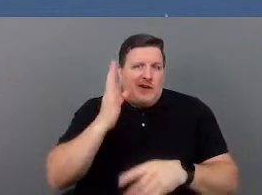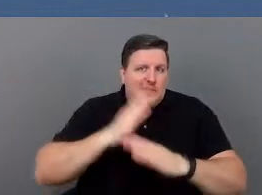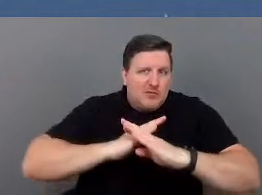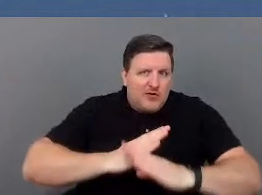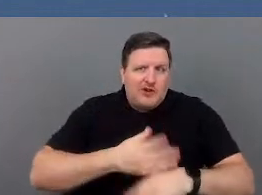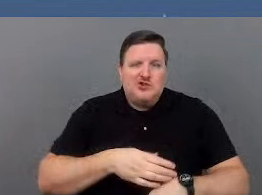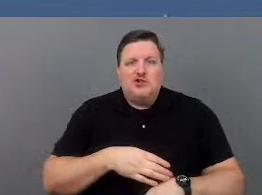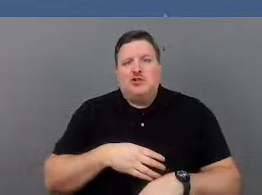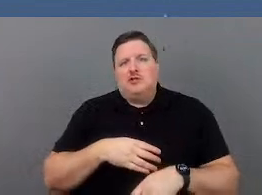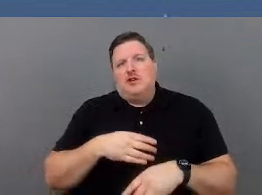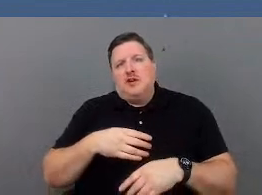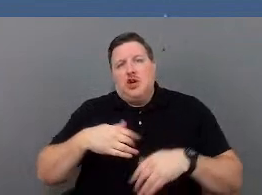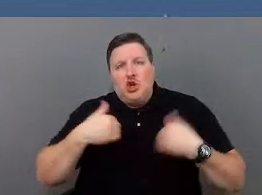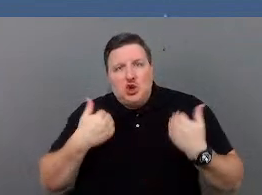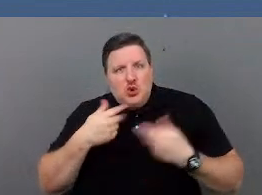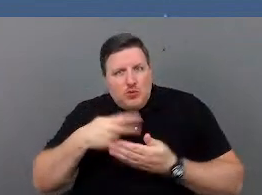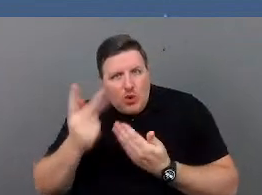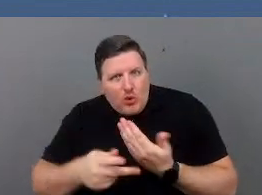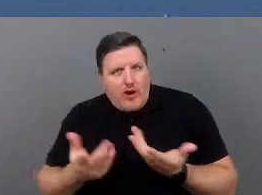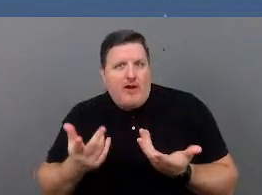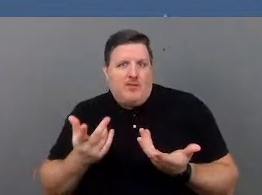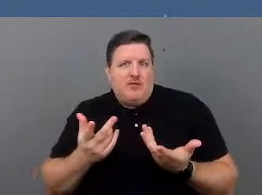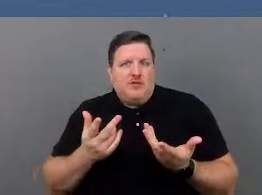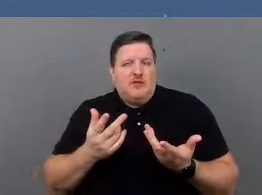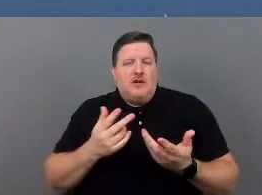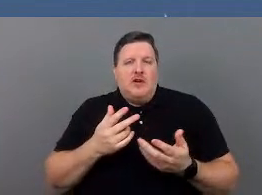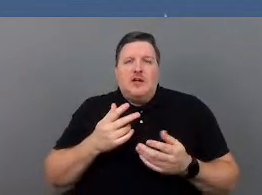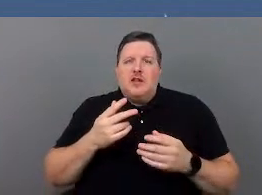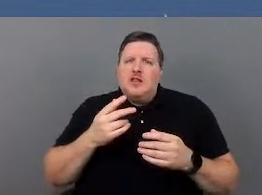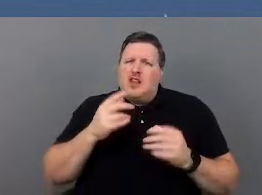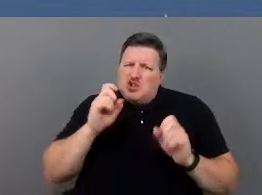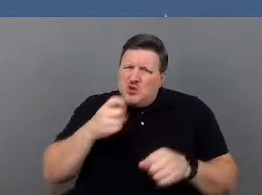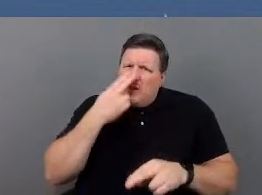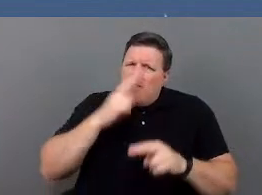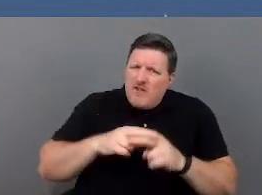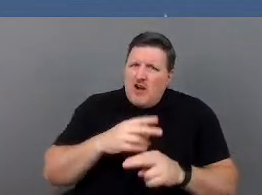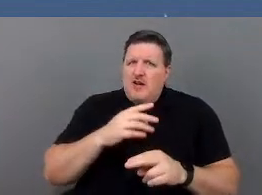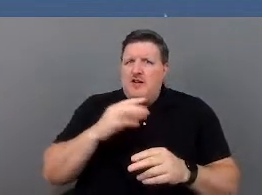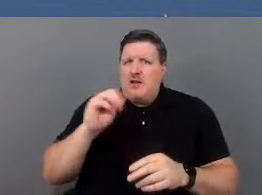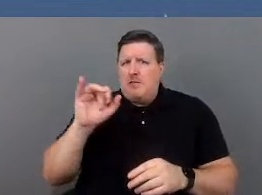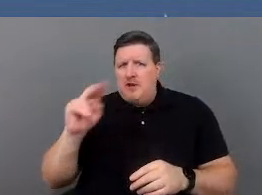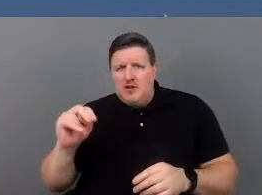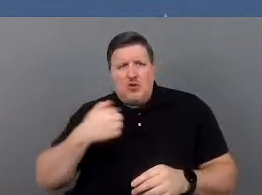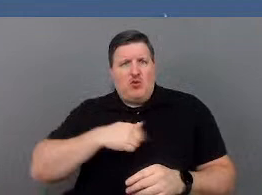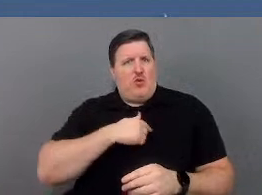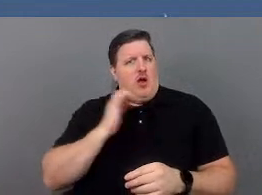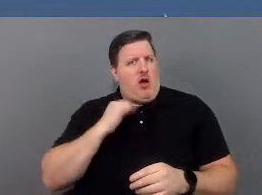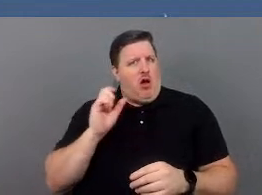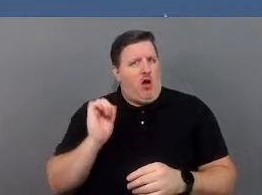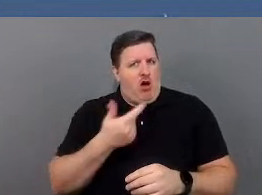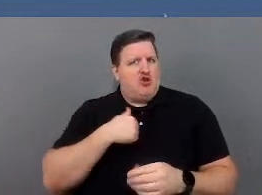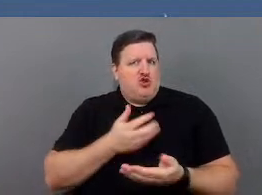PROGRAMS, FUND WHAT CAN BE BE. FUND A MINNESOTA THAT WE ALL DESERVE AND NEED. THANK YOU. ≫ COUNCIL PRESIDENT BENDER: THANK YOU.